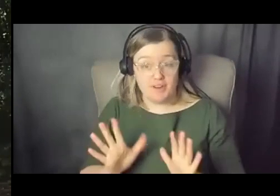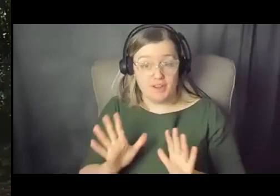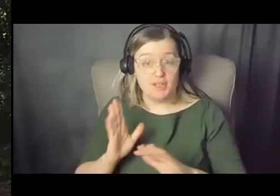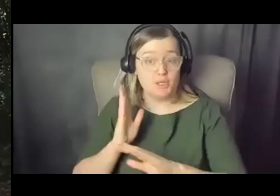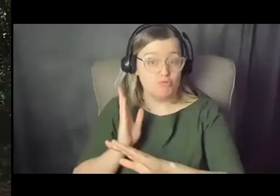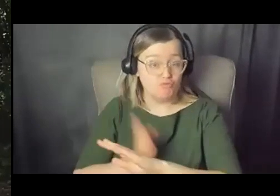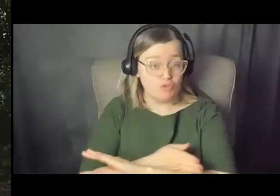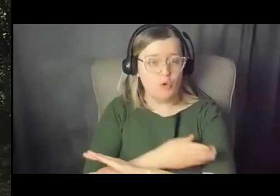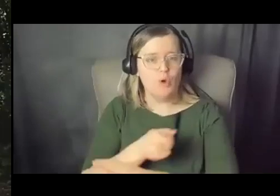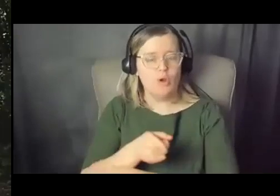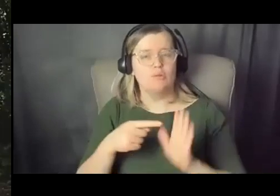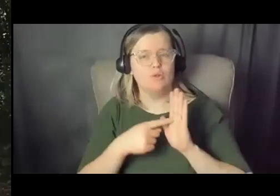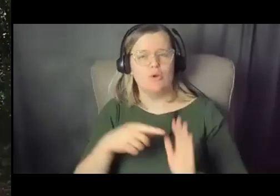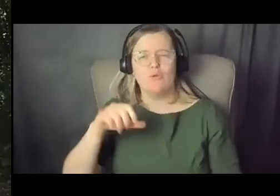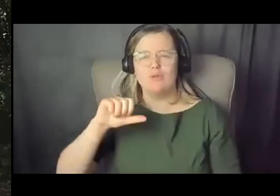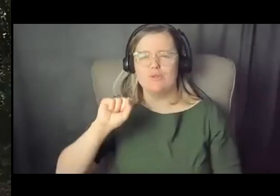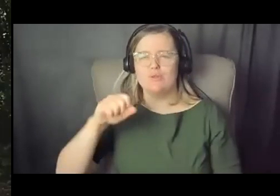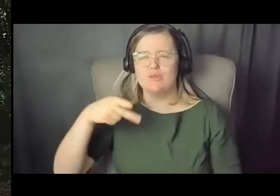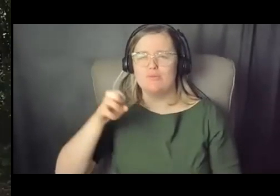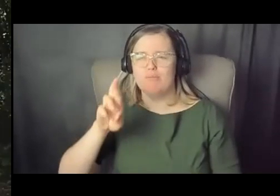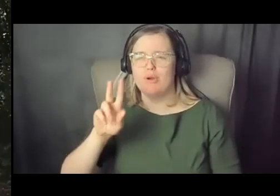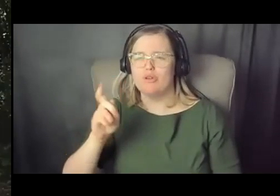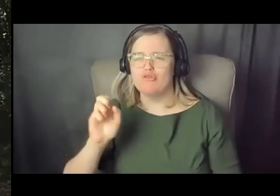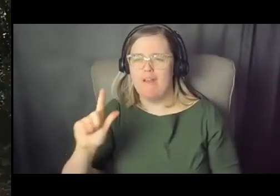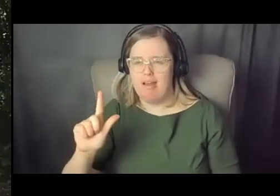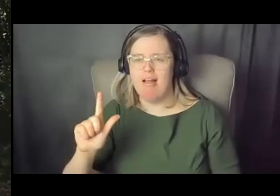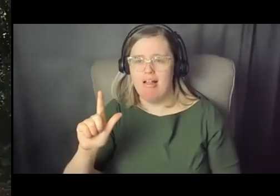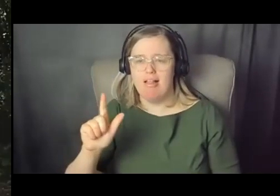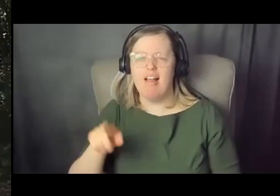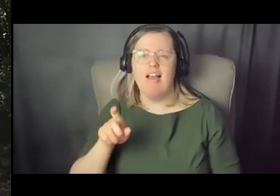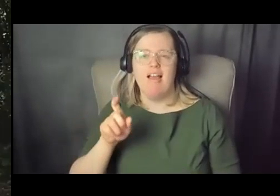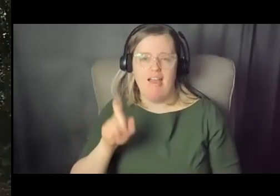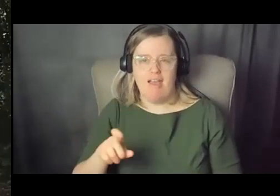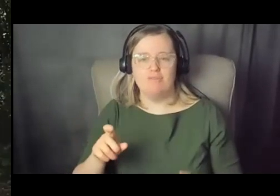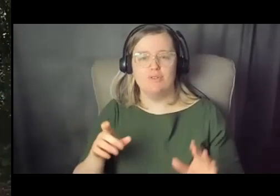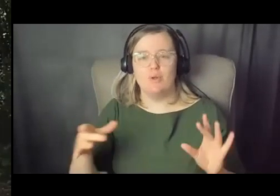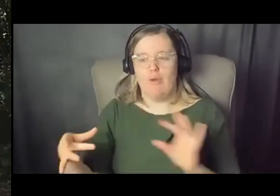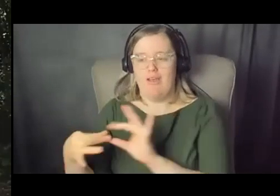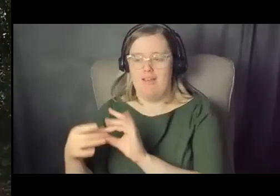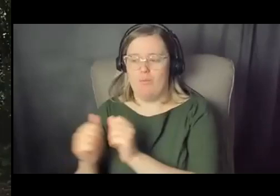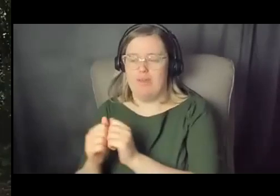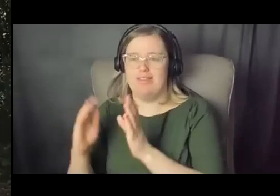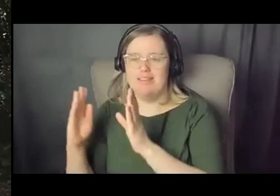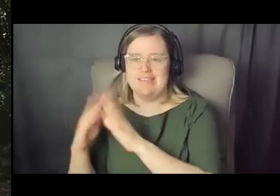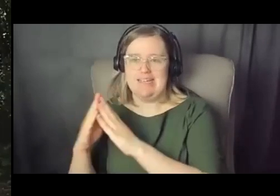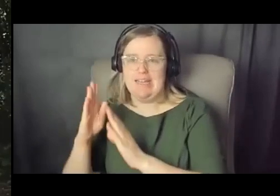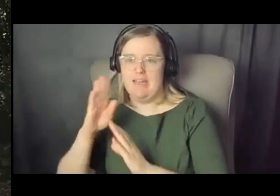showed the spur trail where we will -- we will have to make a connection with the City of Bellevue system fairly far down